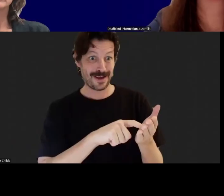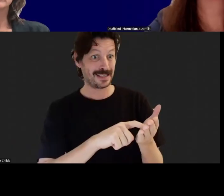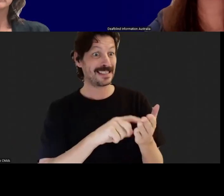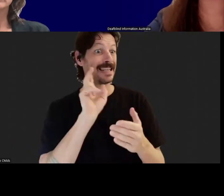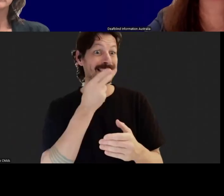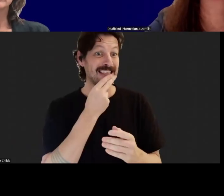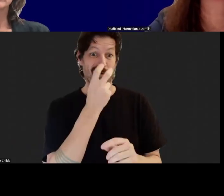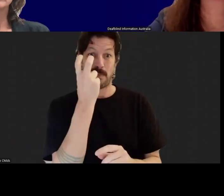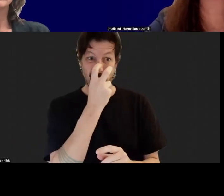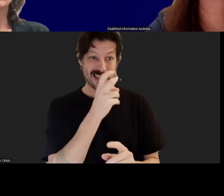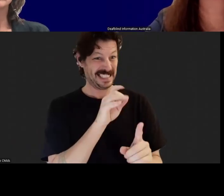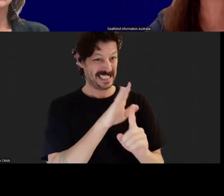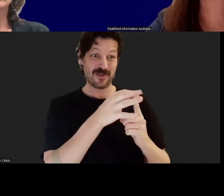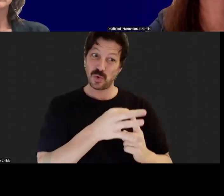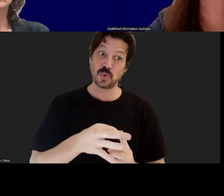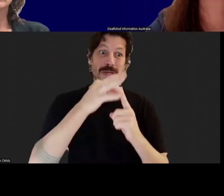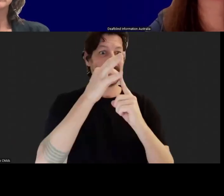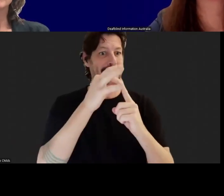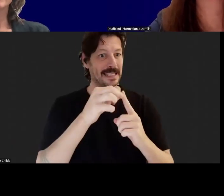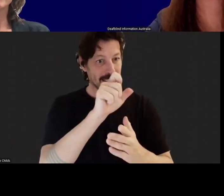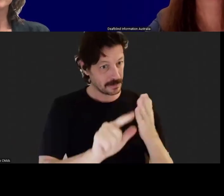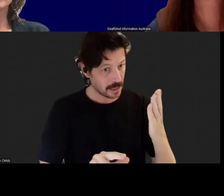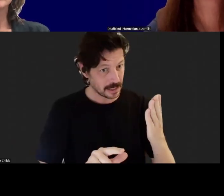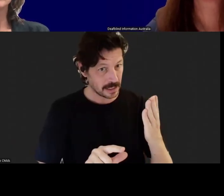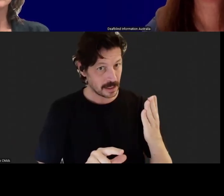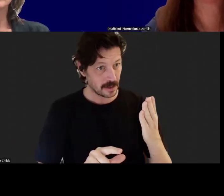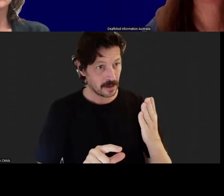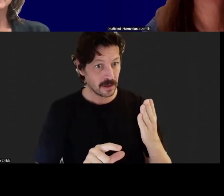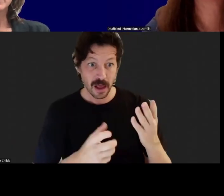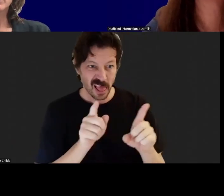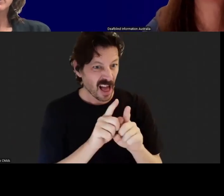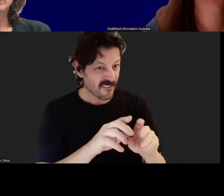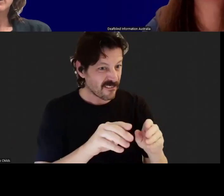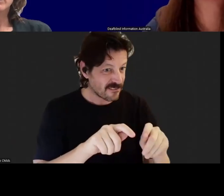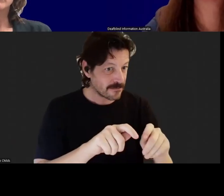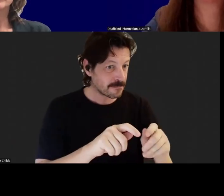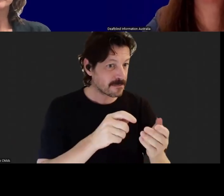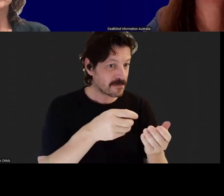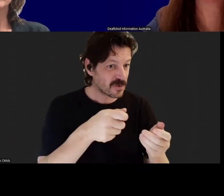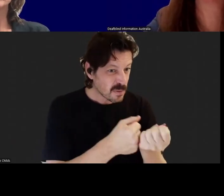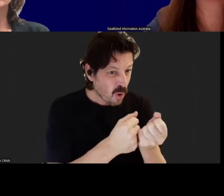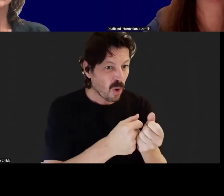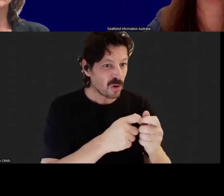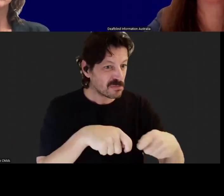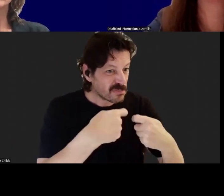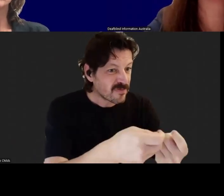in terms of funding or supports or not? And for those clients that have hearing loss and later